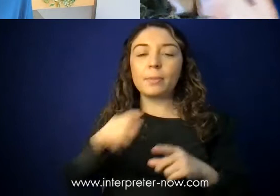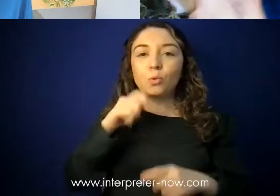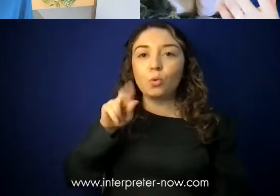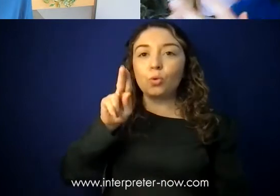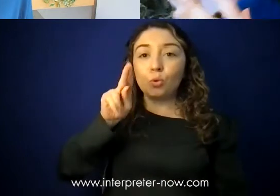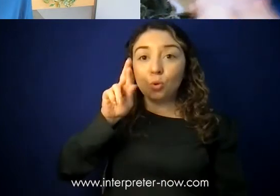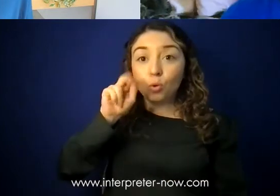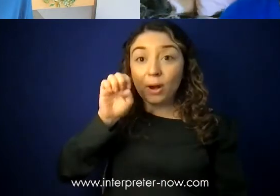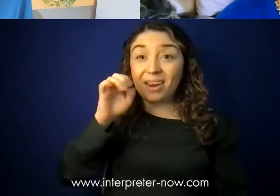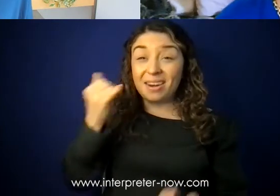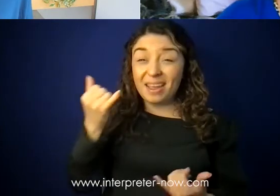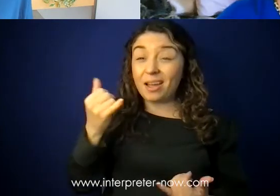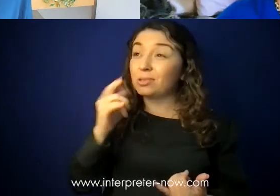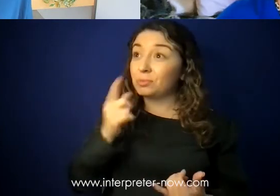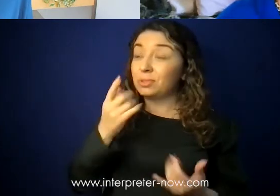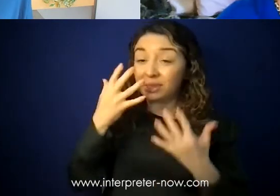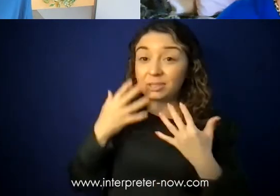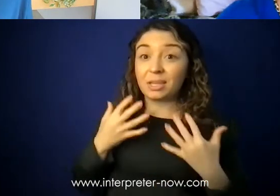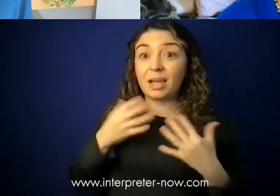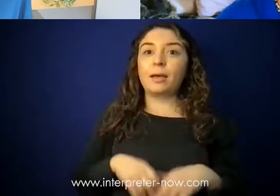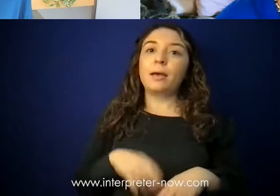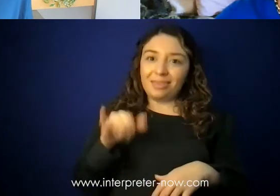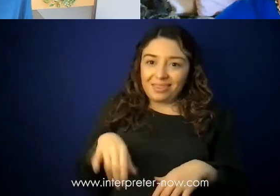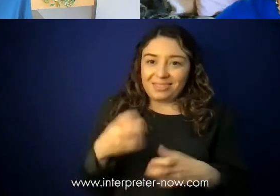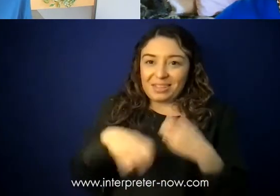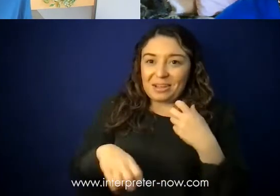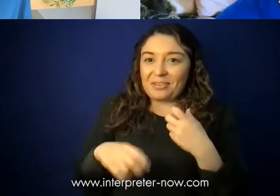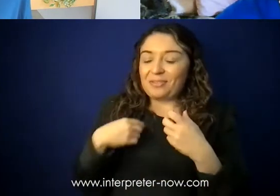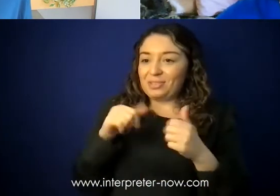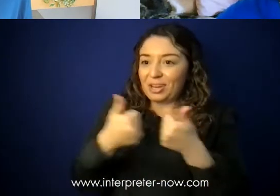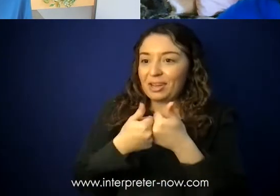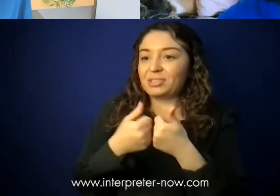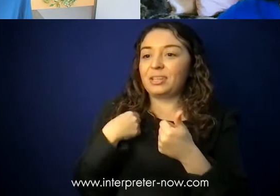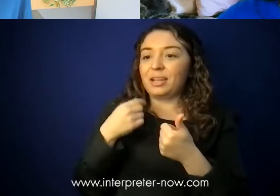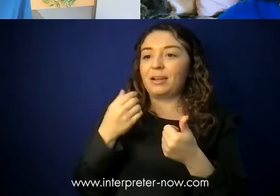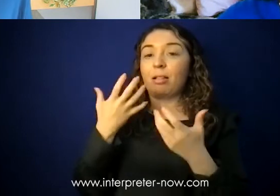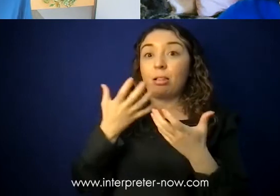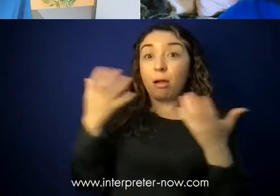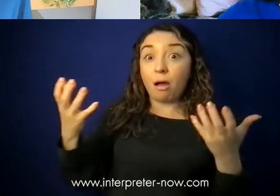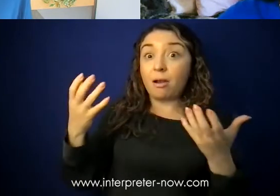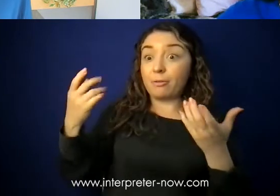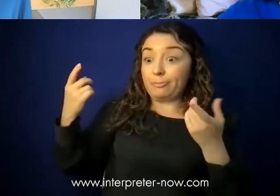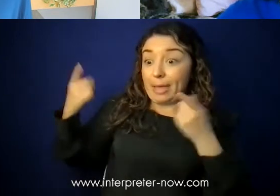it will be more challenging knowing that there have been a few years worth of really tragic events as well.